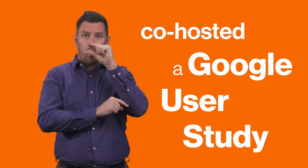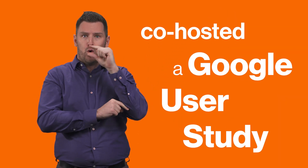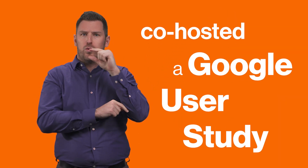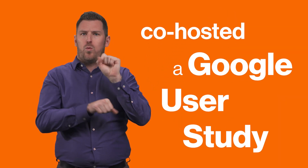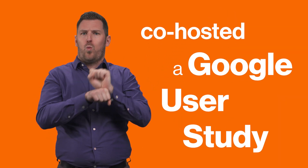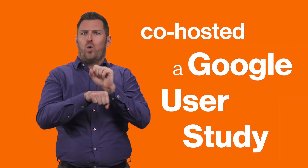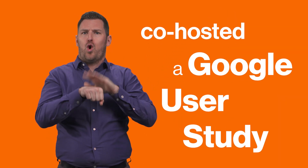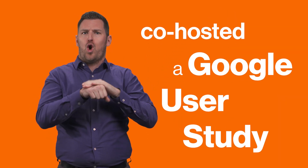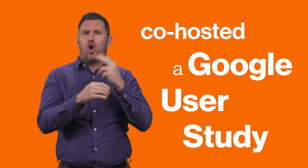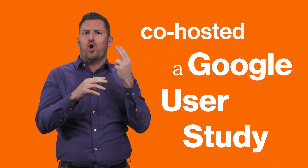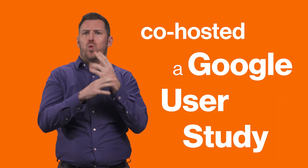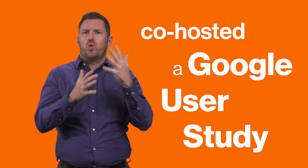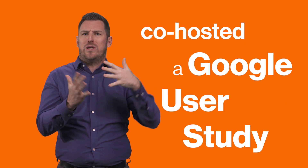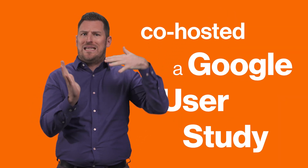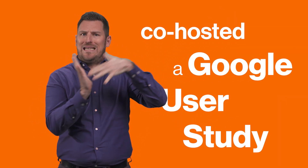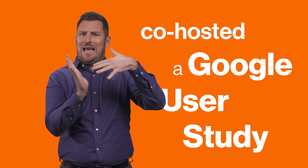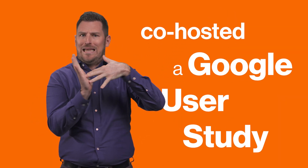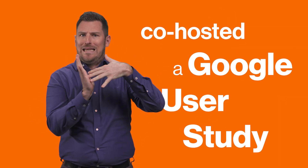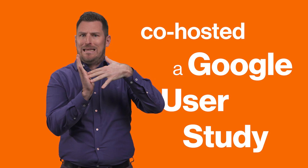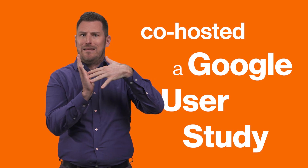co-hosting a Google user study,